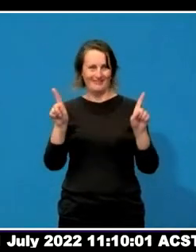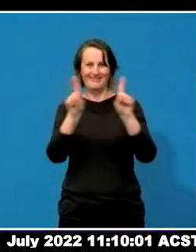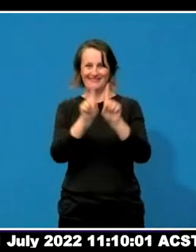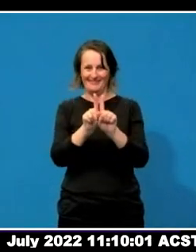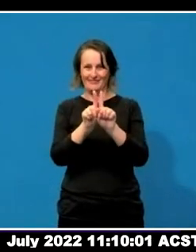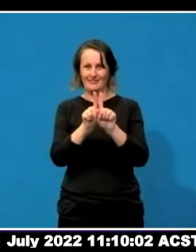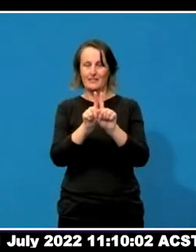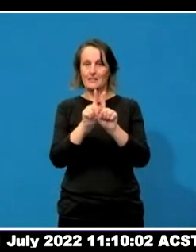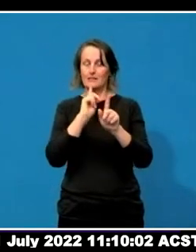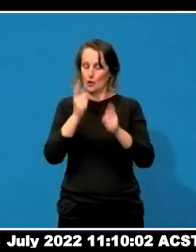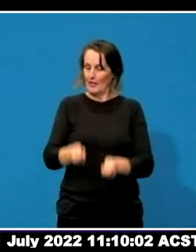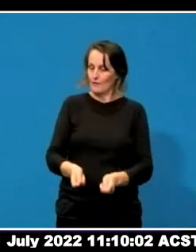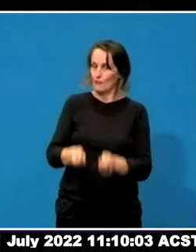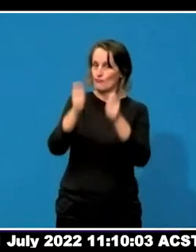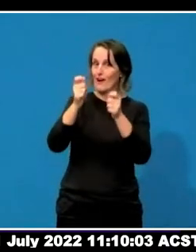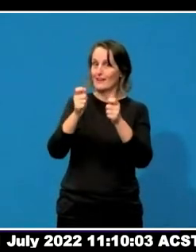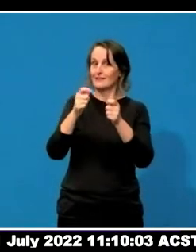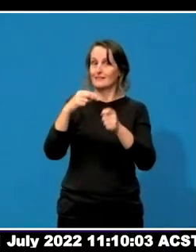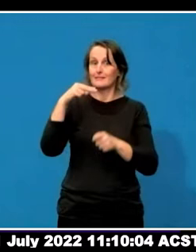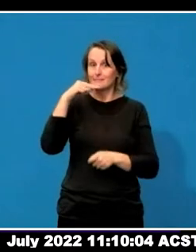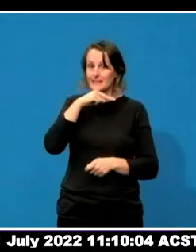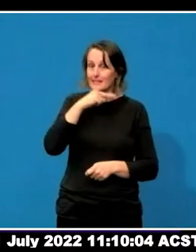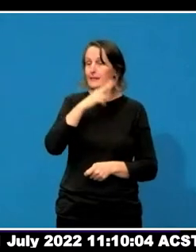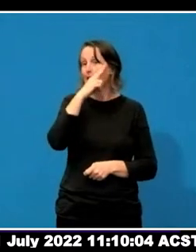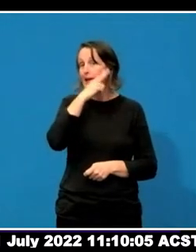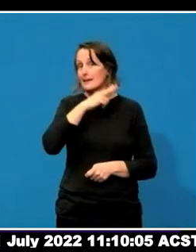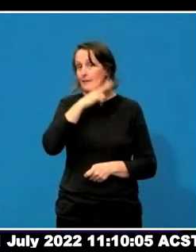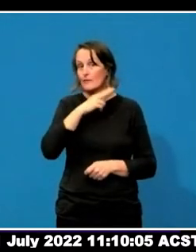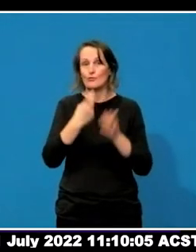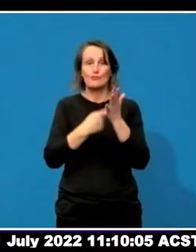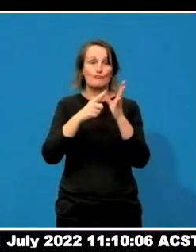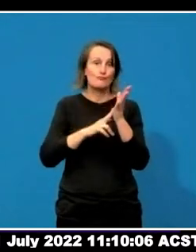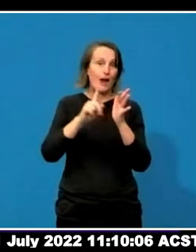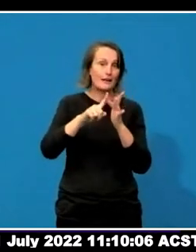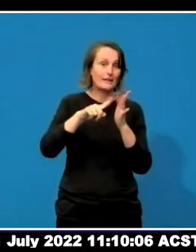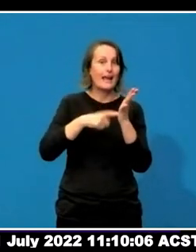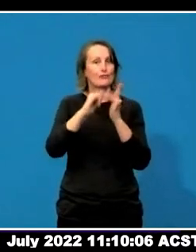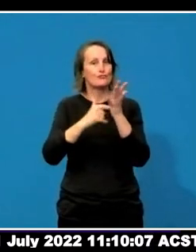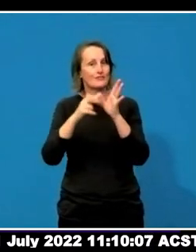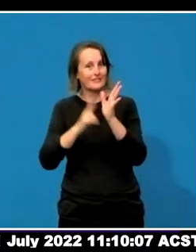Marmingee's niece and nephew, Rani and Tristan, and her two grandsons Tylon and